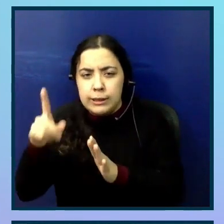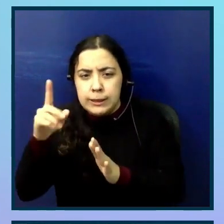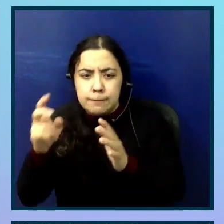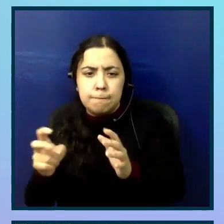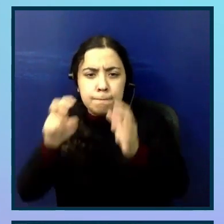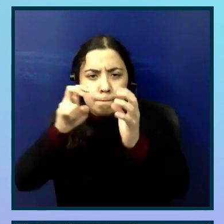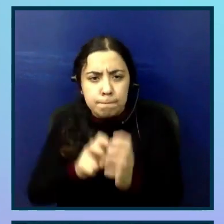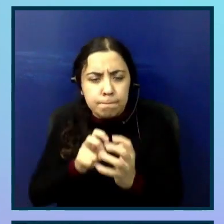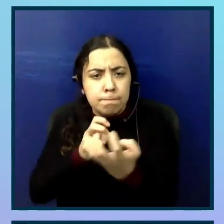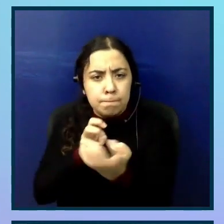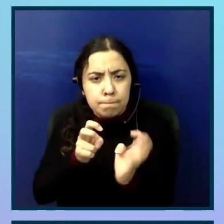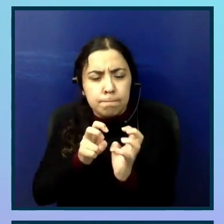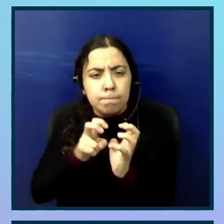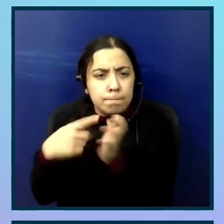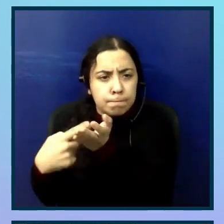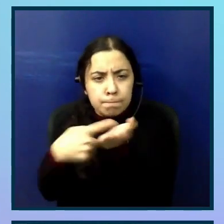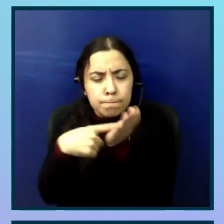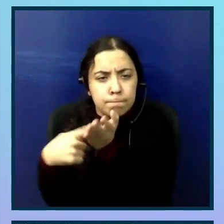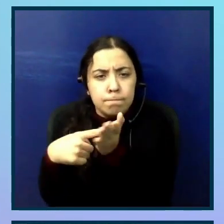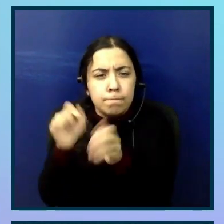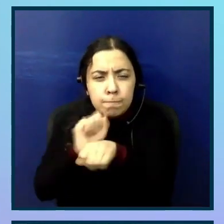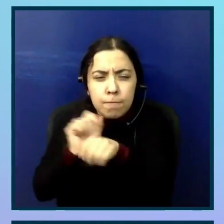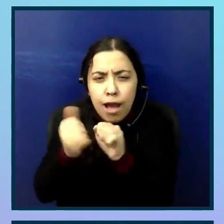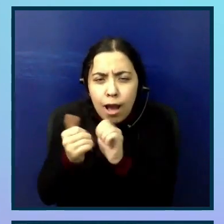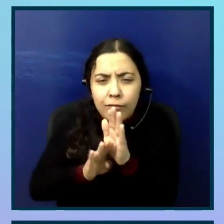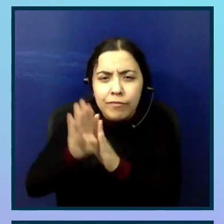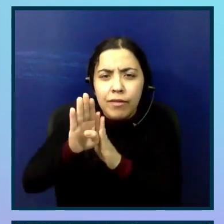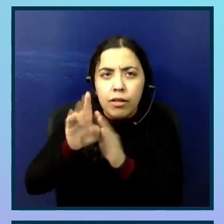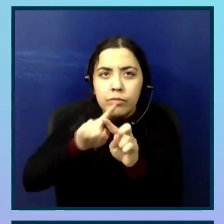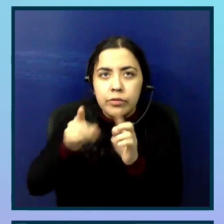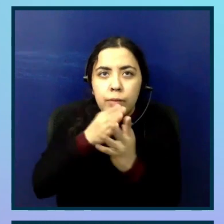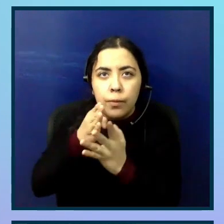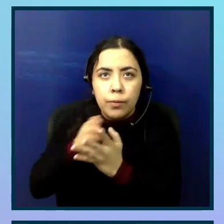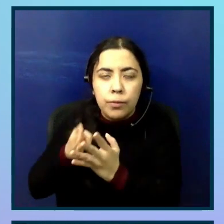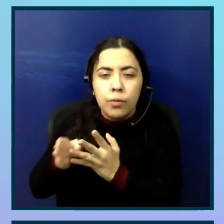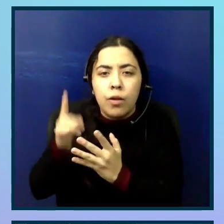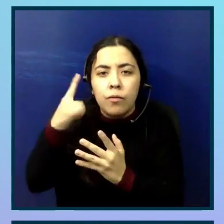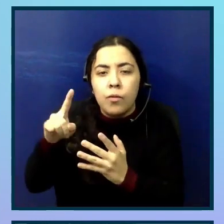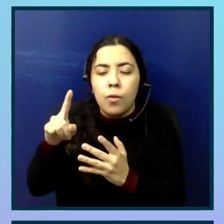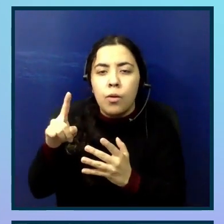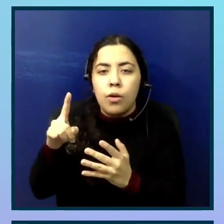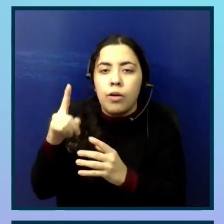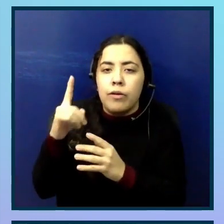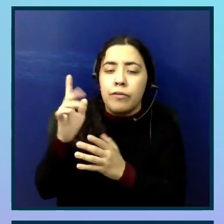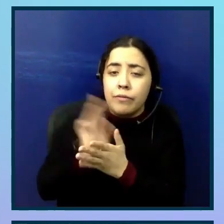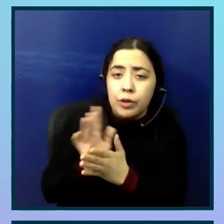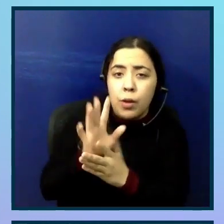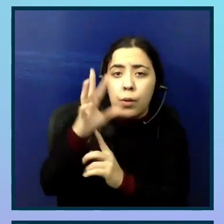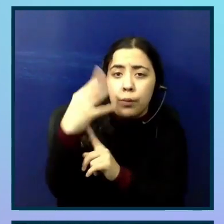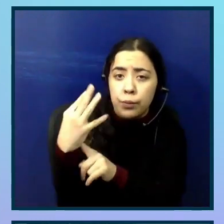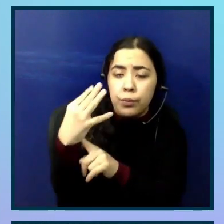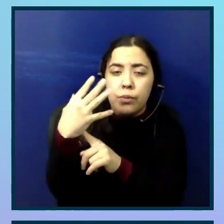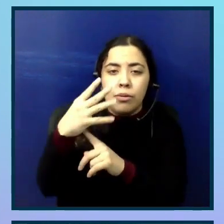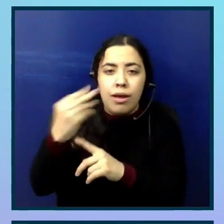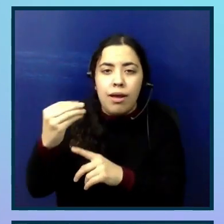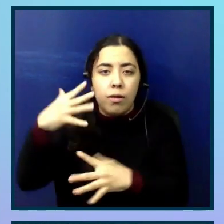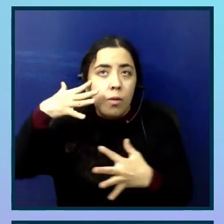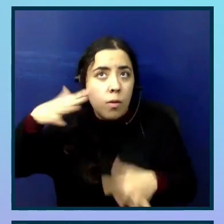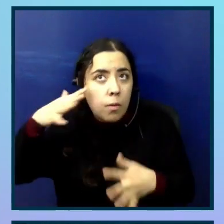to start thinking about ways in which to make consuming audio and video more accessible. So he was embedded with them from the start,